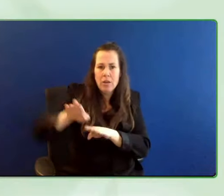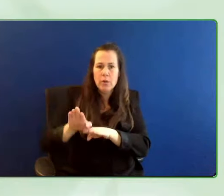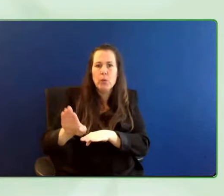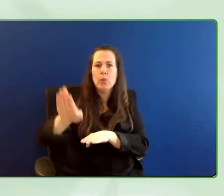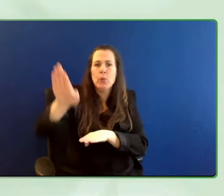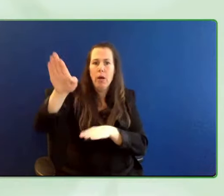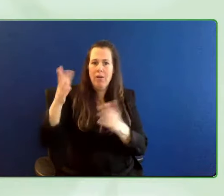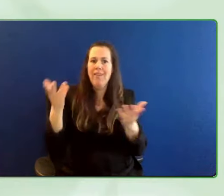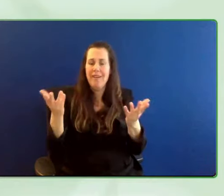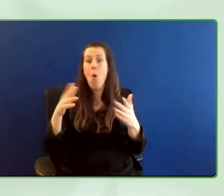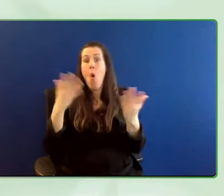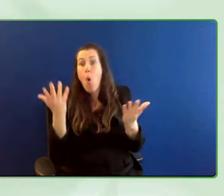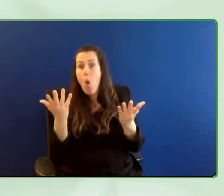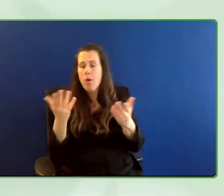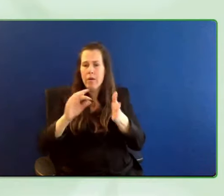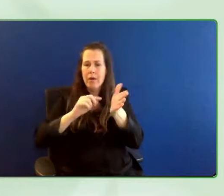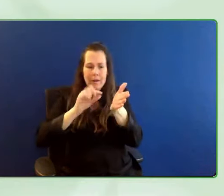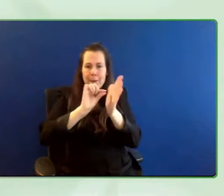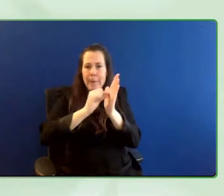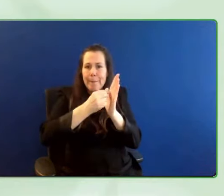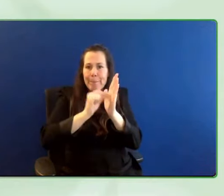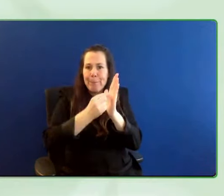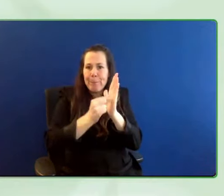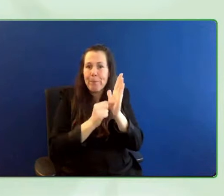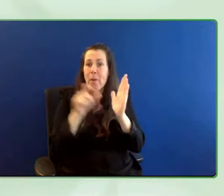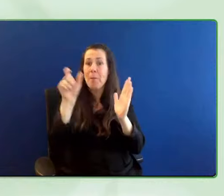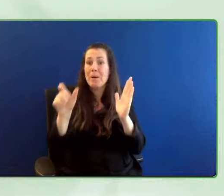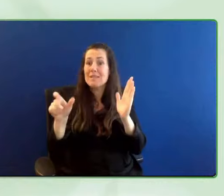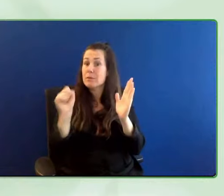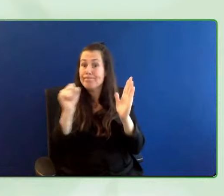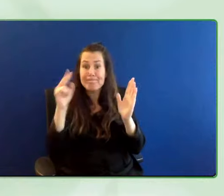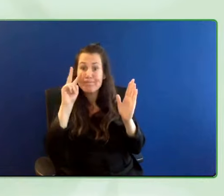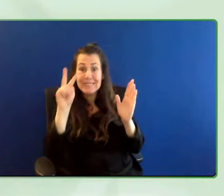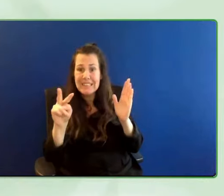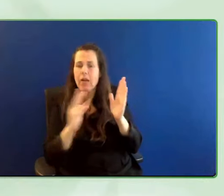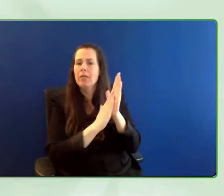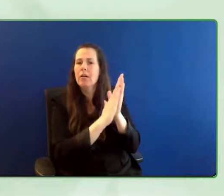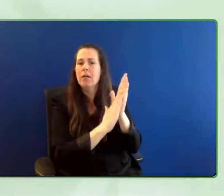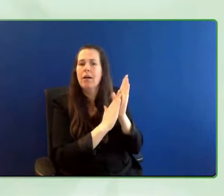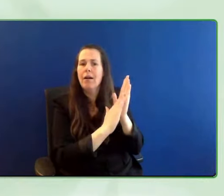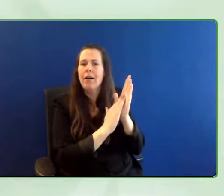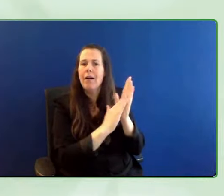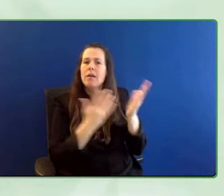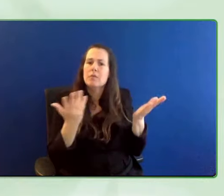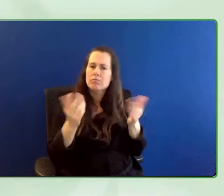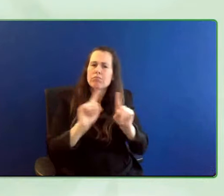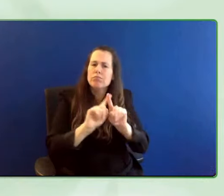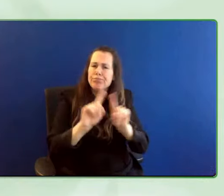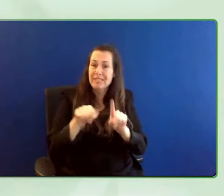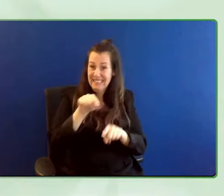for persons with disabilities and ageing, people with Artificial Intelligence, their